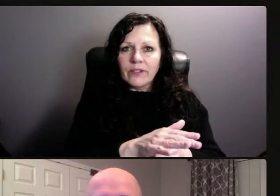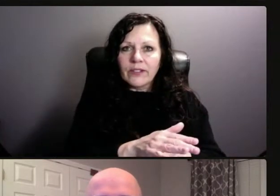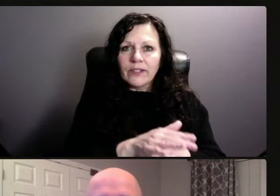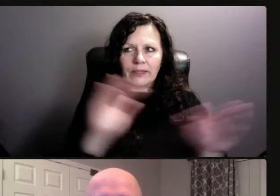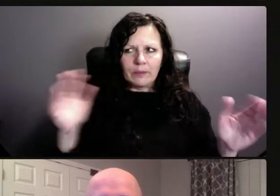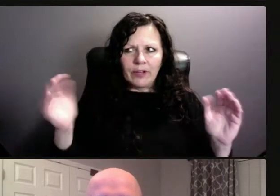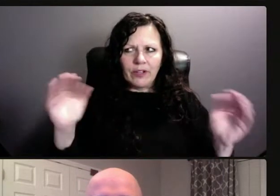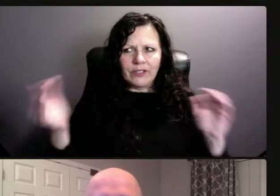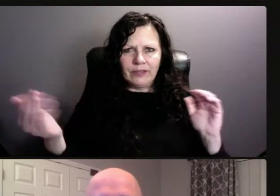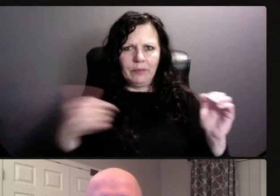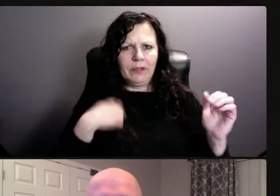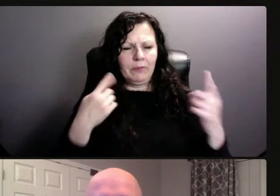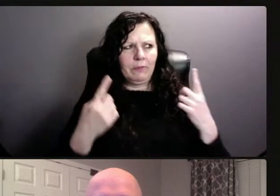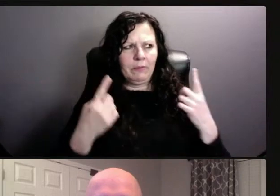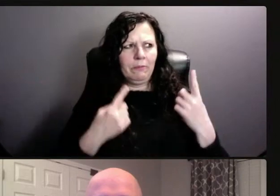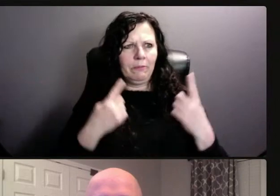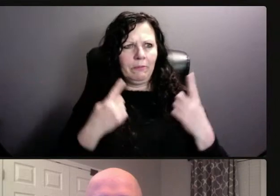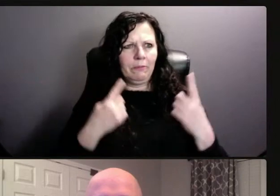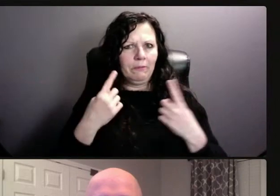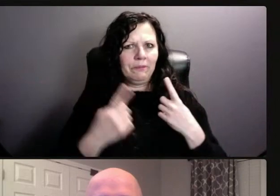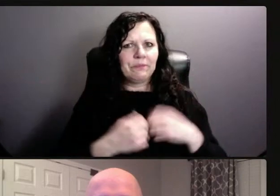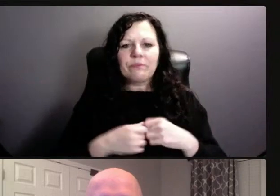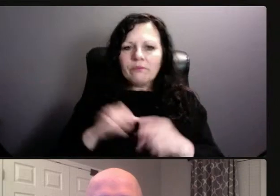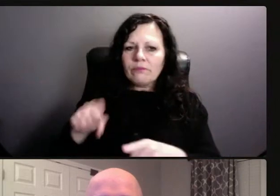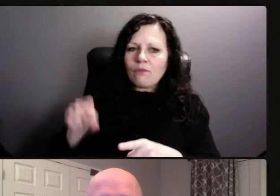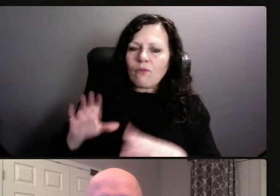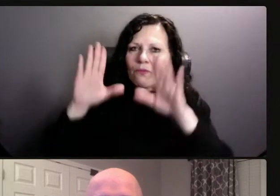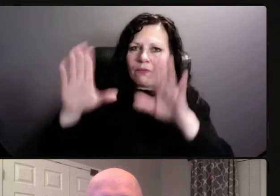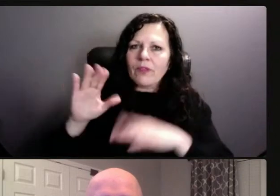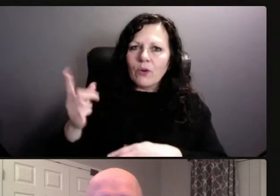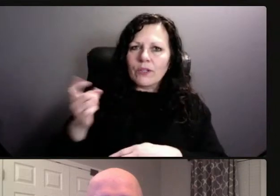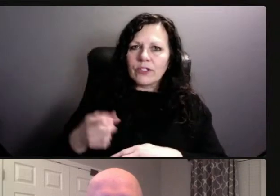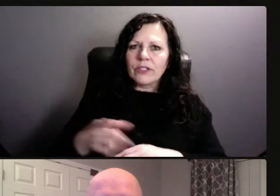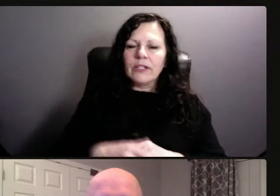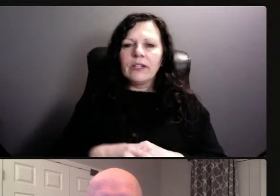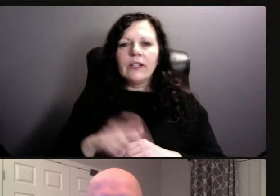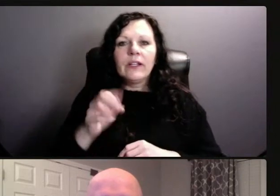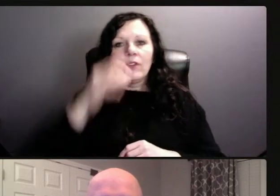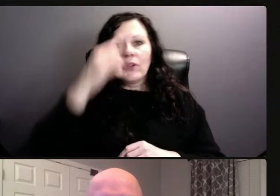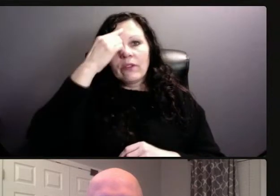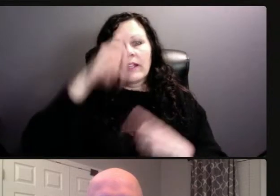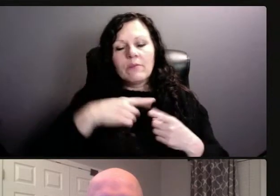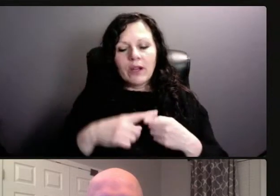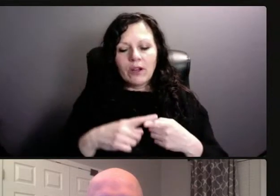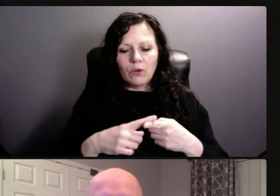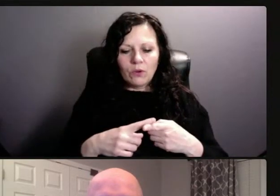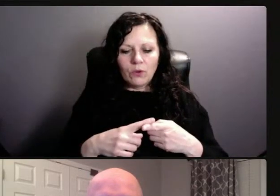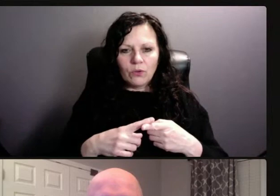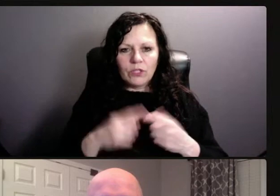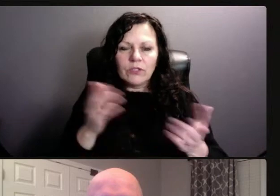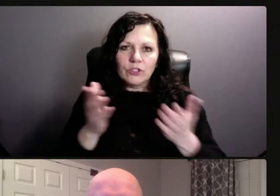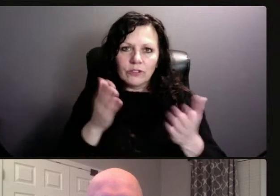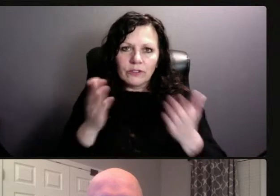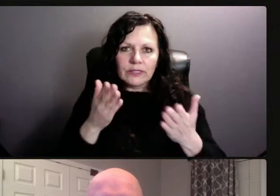ARE WE DONE WE'RE PAYING PEOPLE IN OF THOSE KINDS OF.